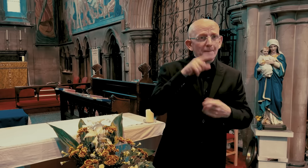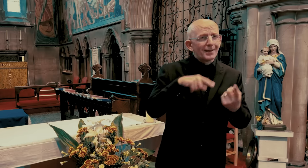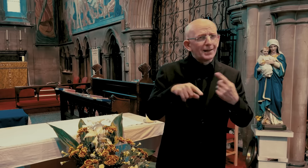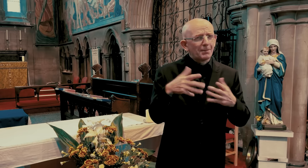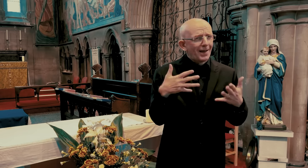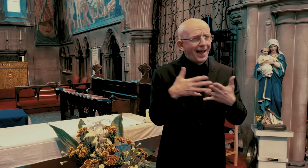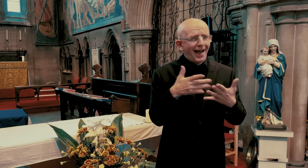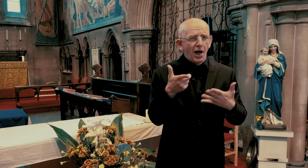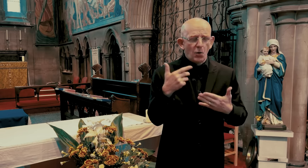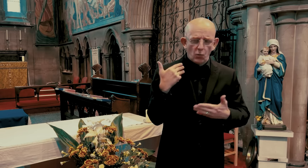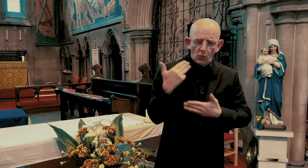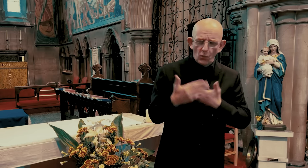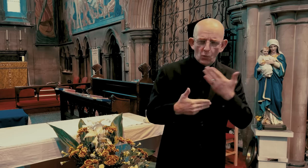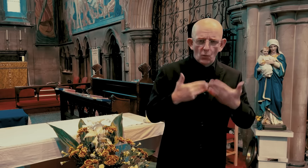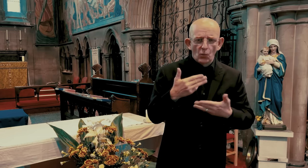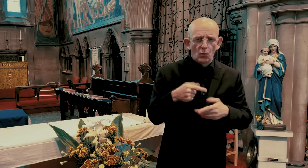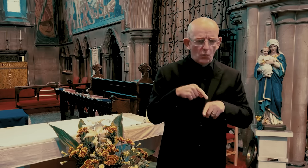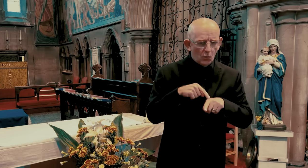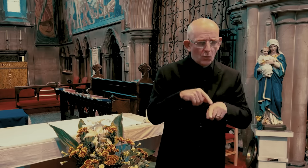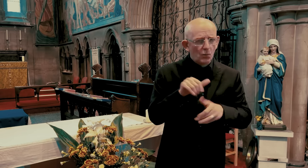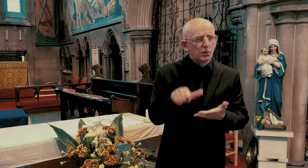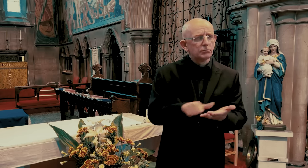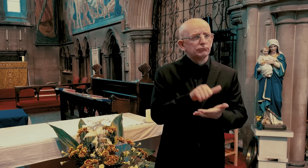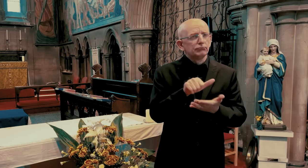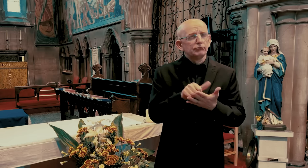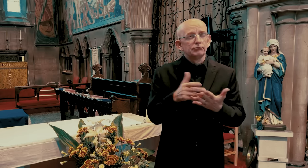How can young people keep their way pure?